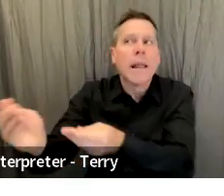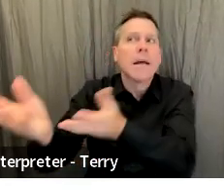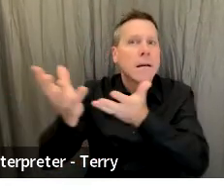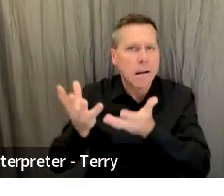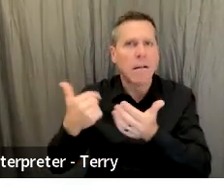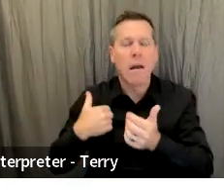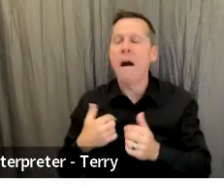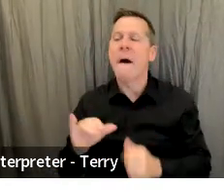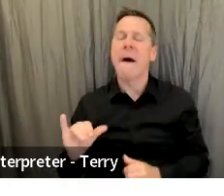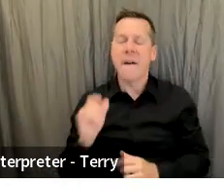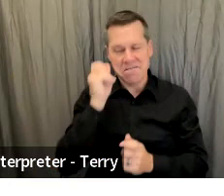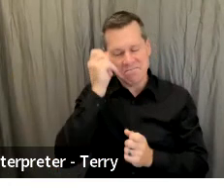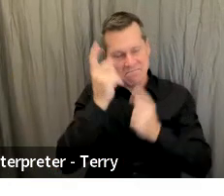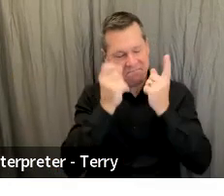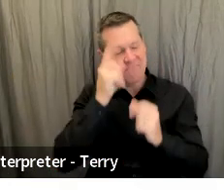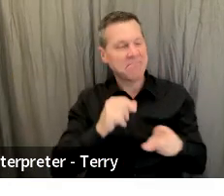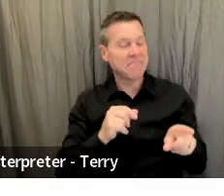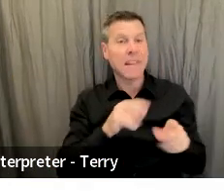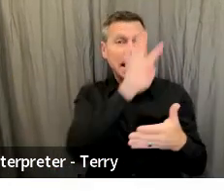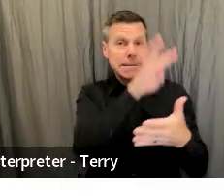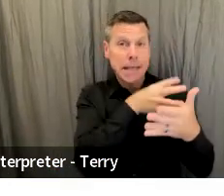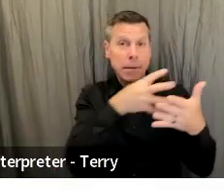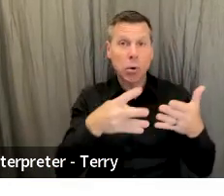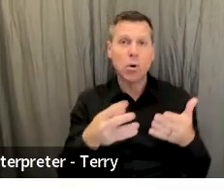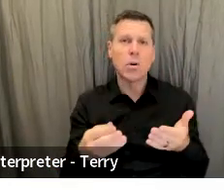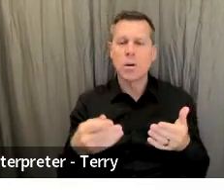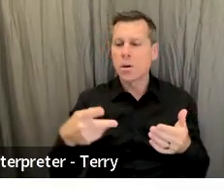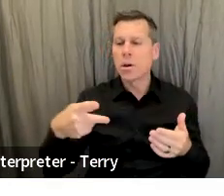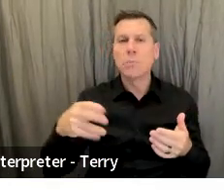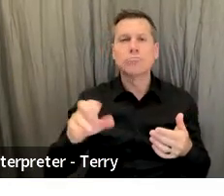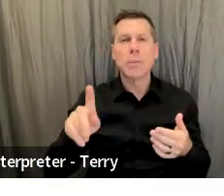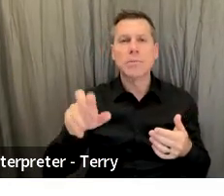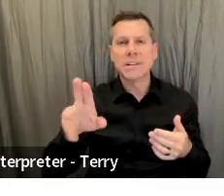Basically, you have to fix the table properties so that they don't change when you add different elements in there.